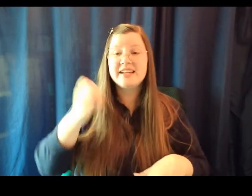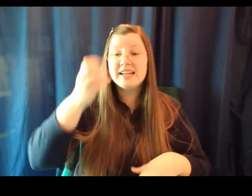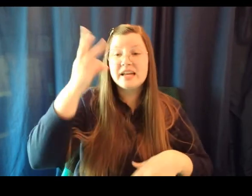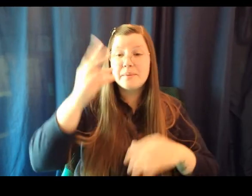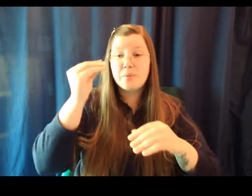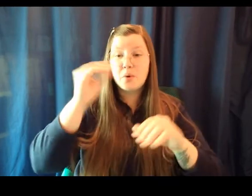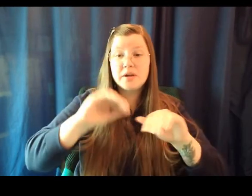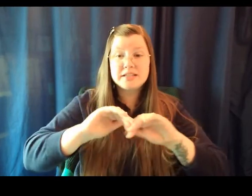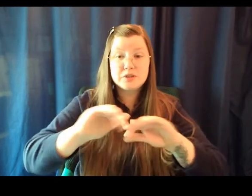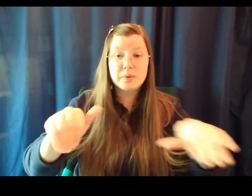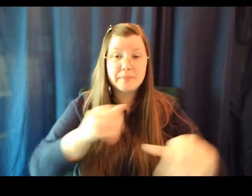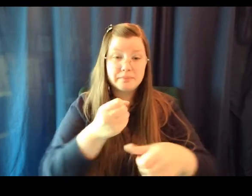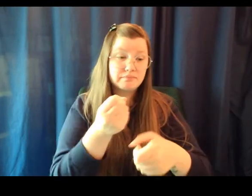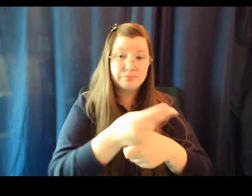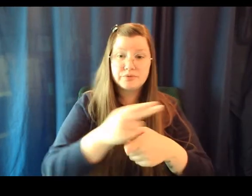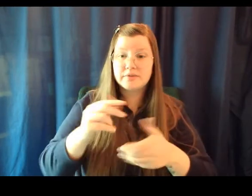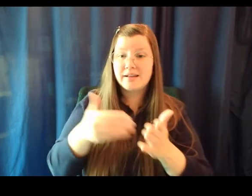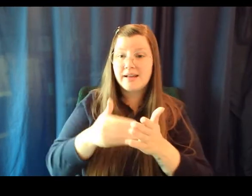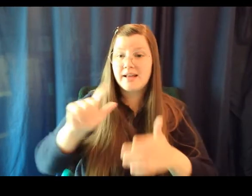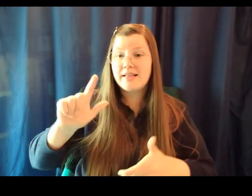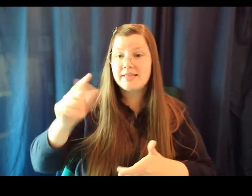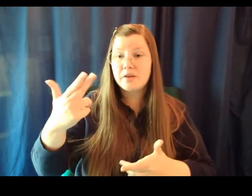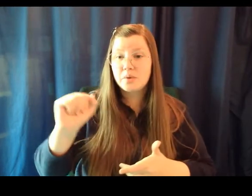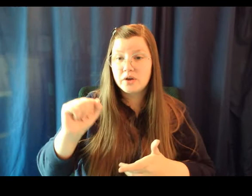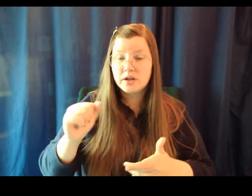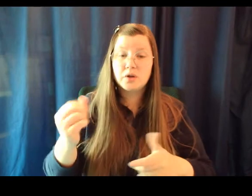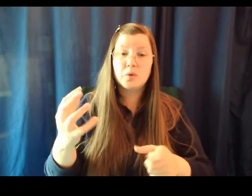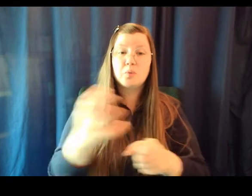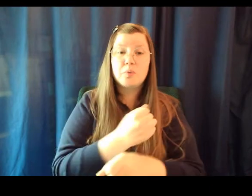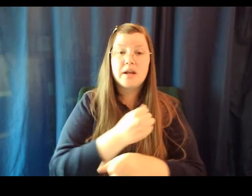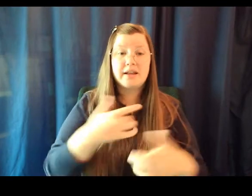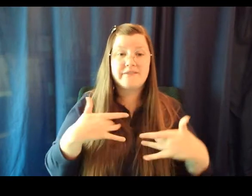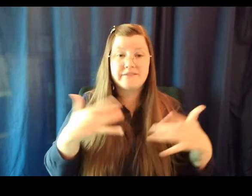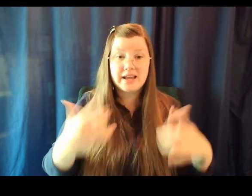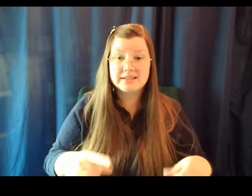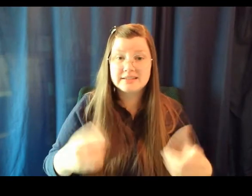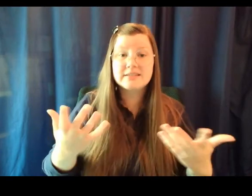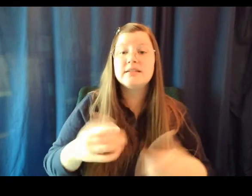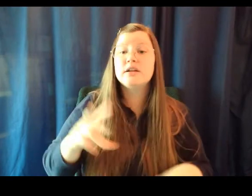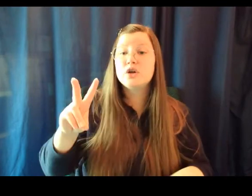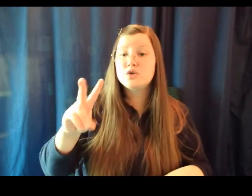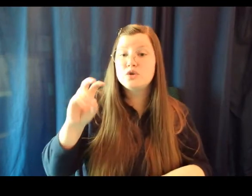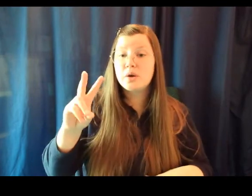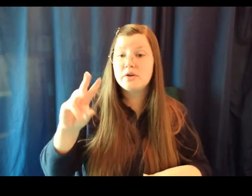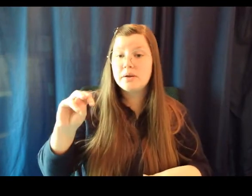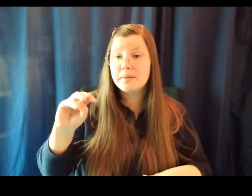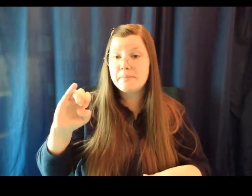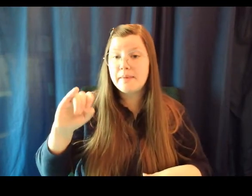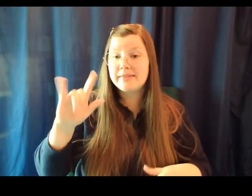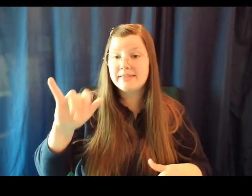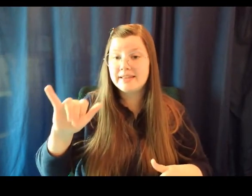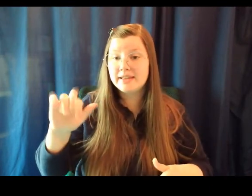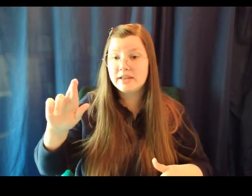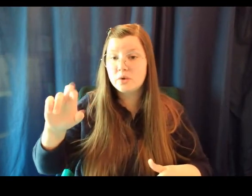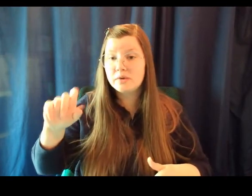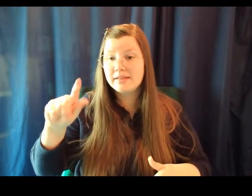Winning events for the Warriors: 200 Medley Relay- Mate’ Pallos, Zackary Kotwis, Jeff Plum, Arman Rahbarrad Freestyle- Zackary Kotwis